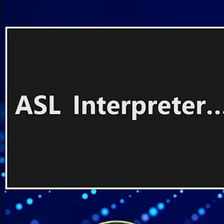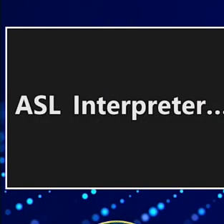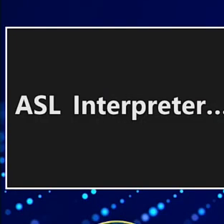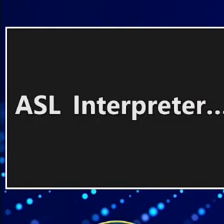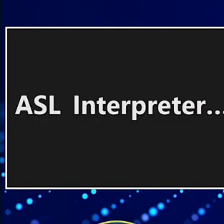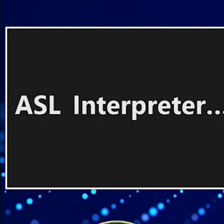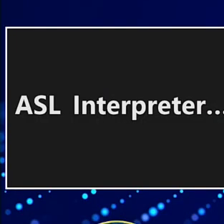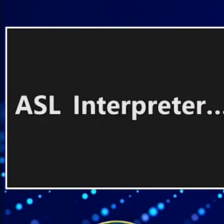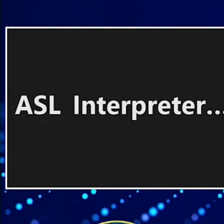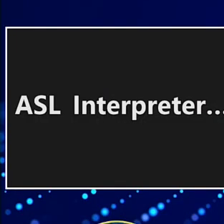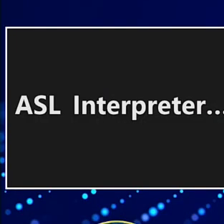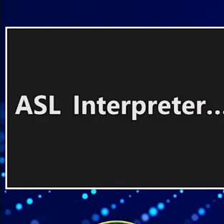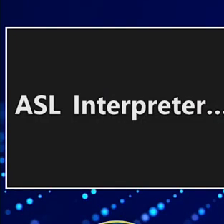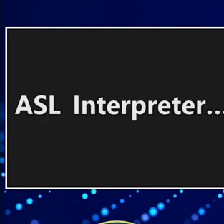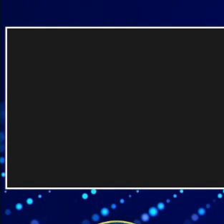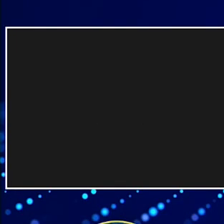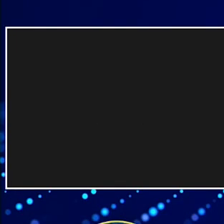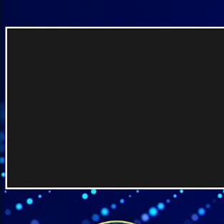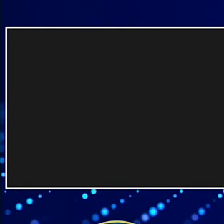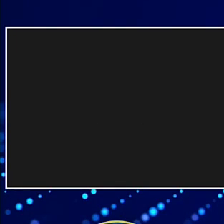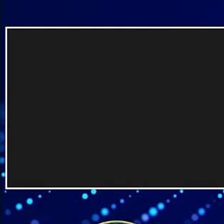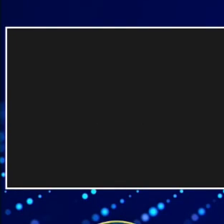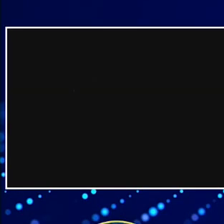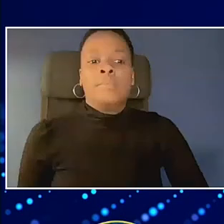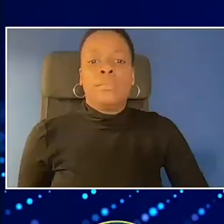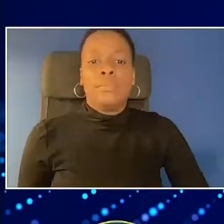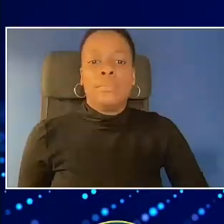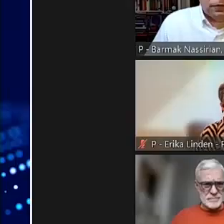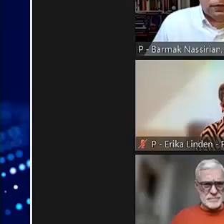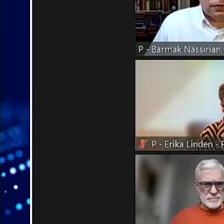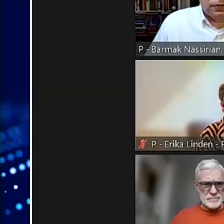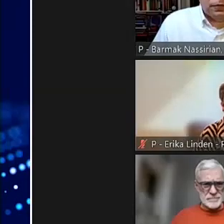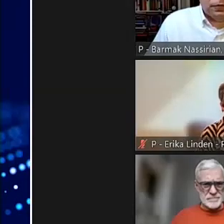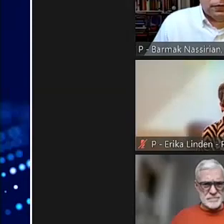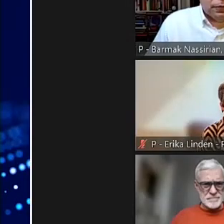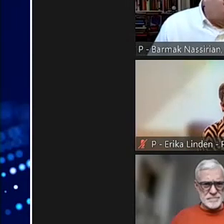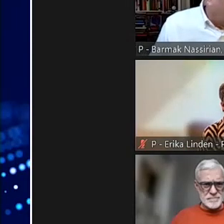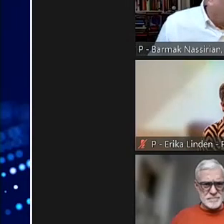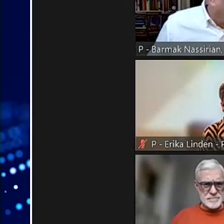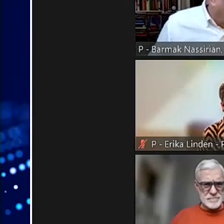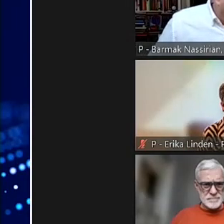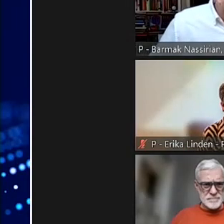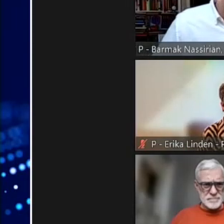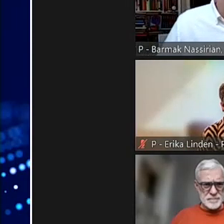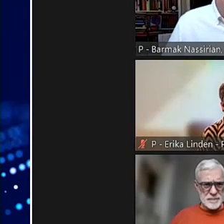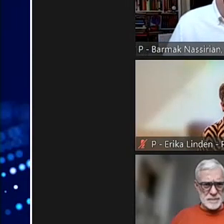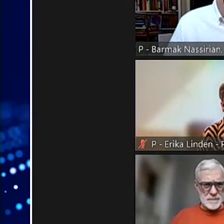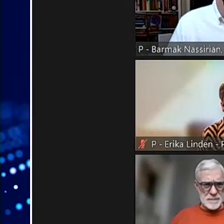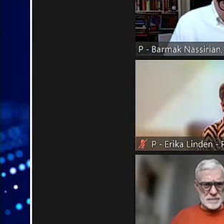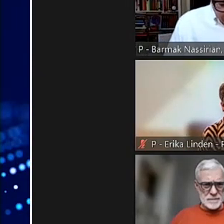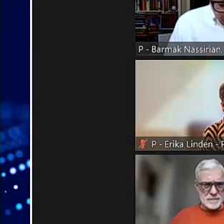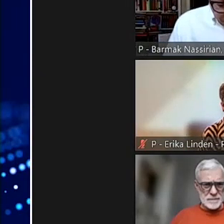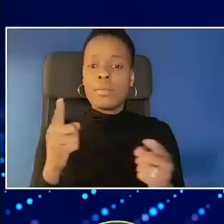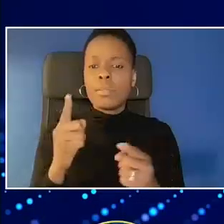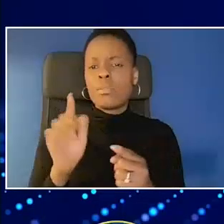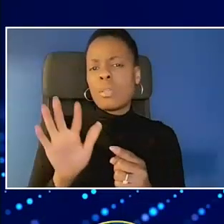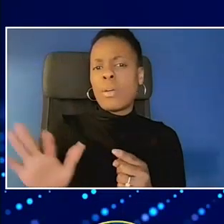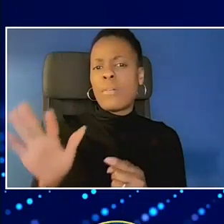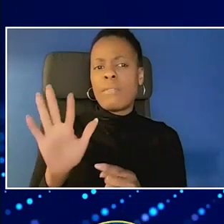Good afternoon everyone. Just a really brief update from the FMCS team. It's going to be about another five or so more minutes before we have the full